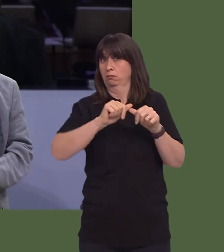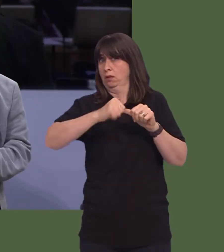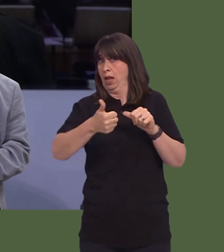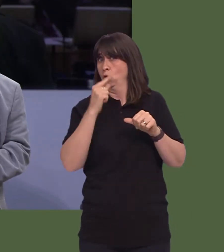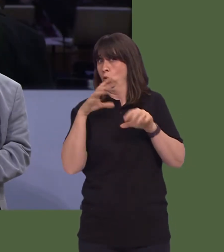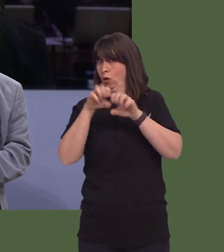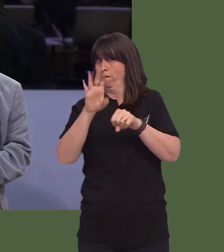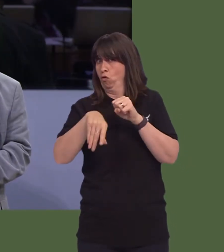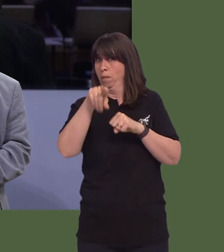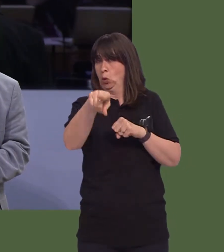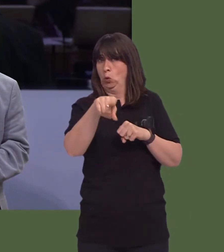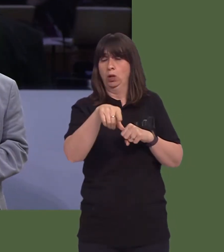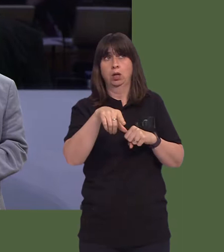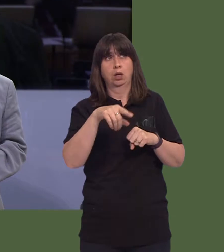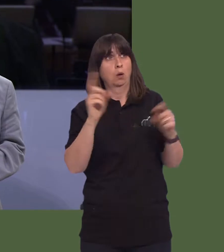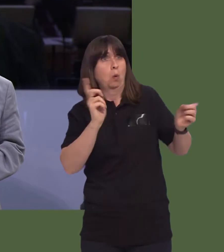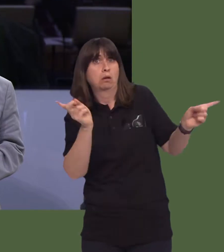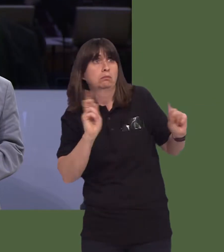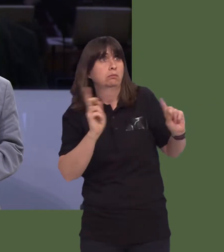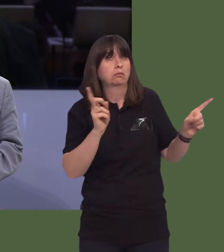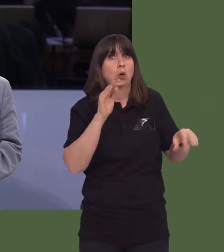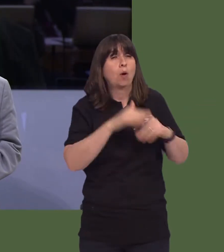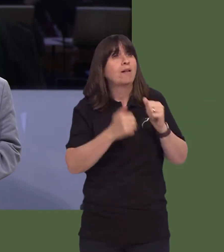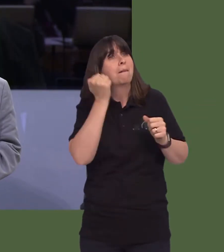pour cold water on the proposed black route.